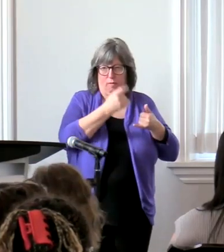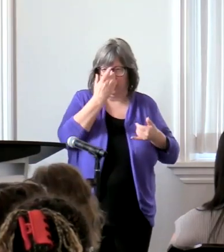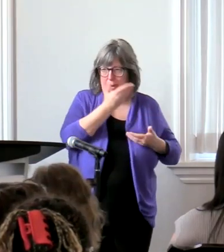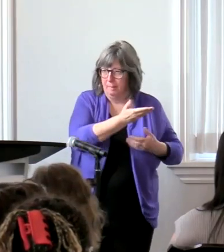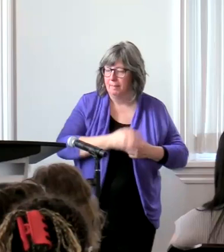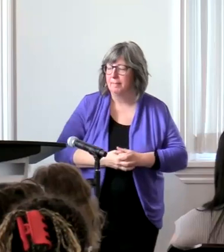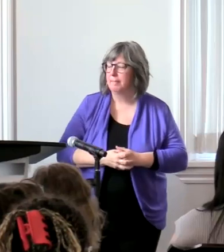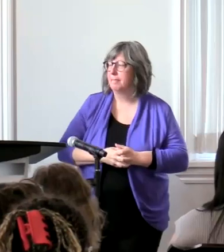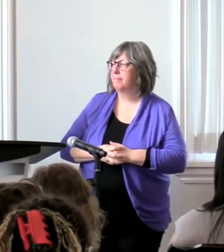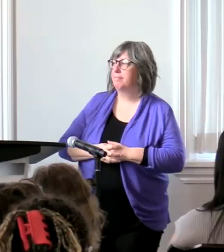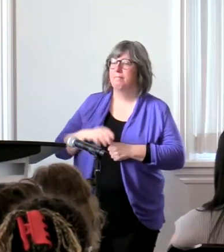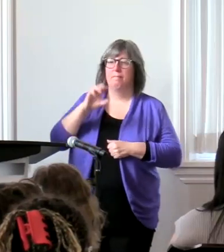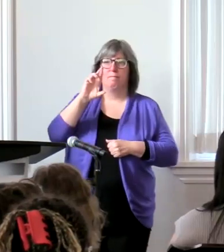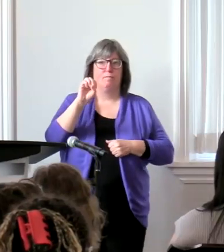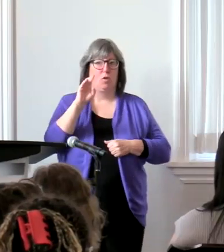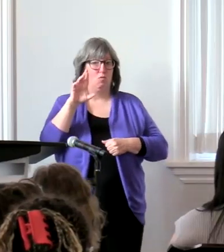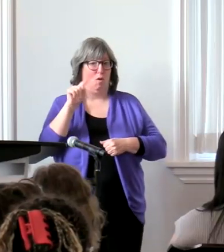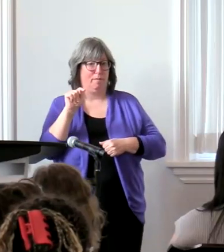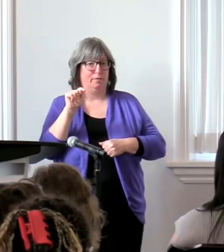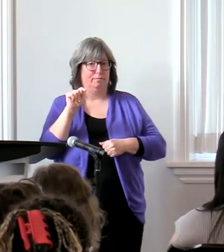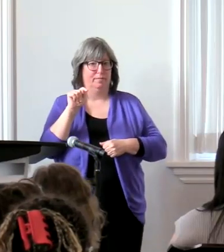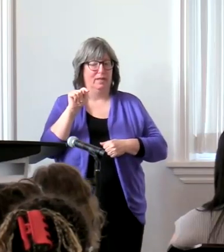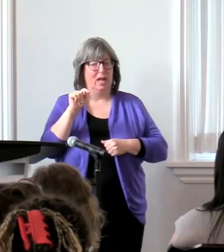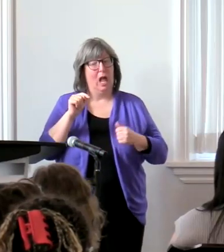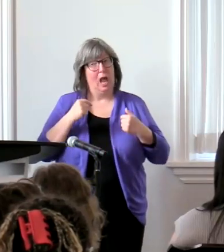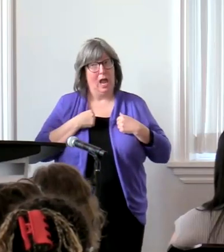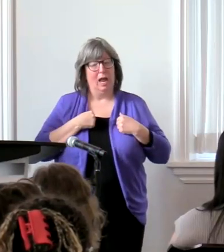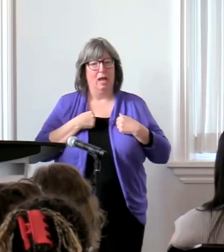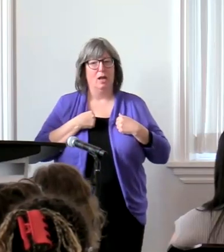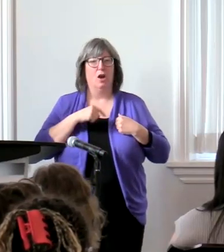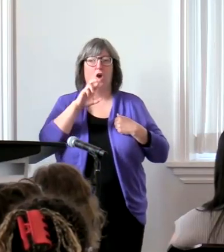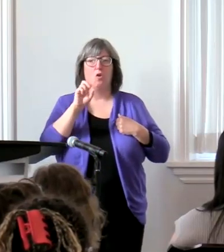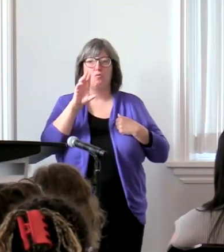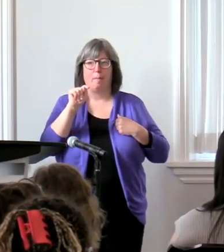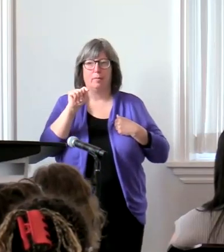I would be remiss if I didn't say that Robert would credit